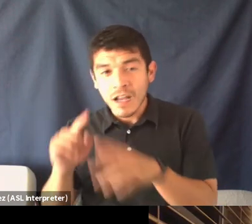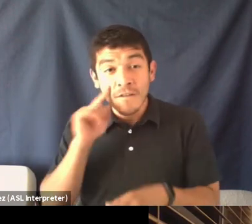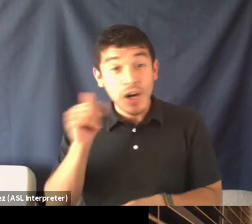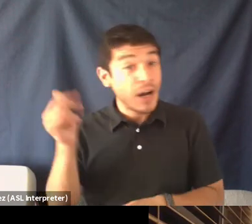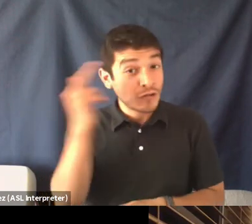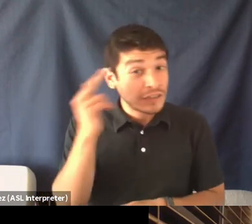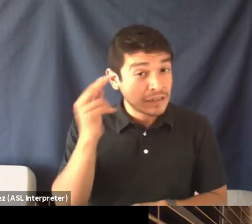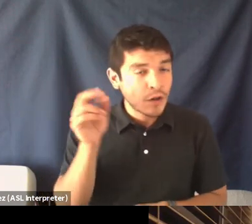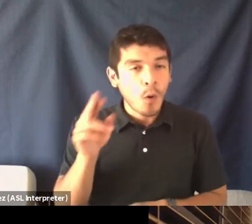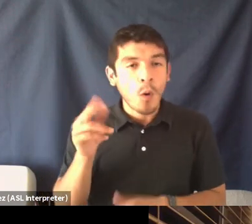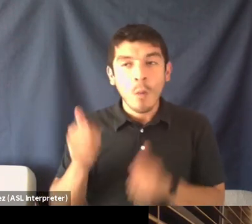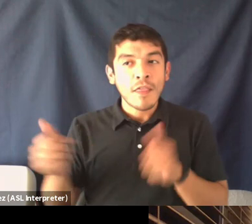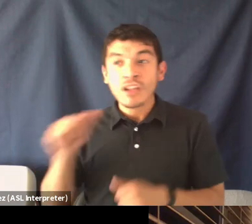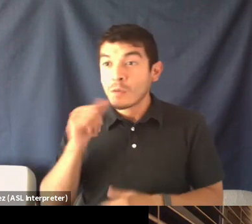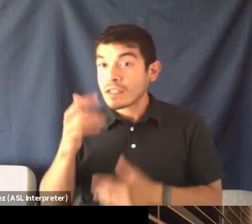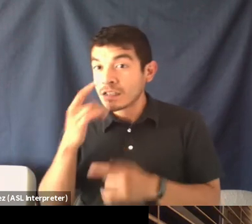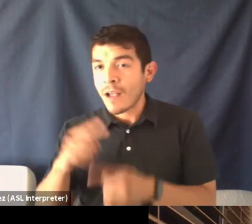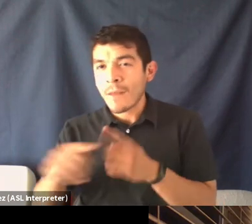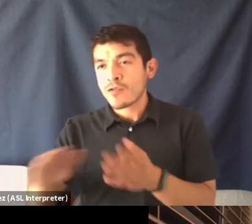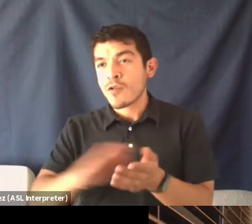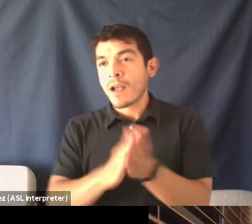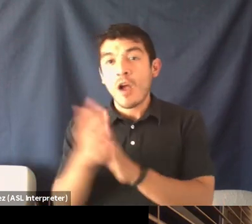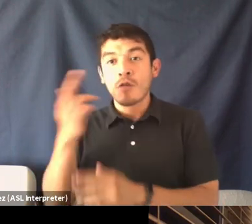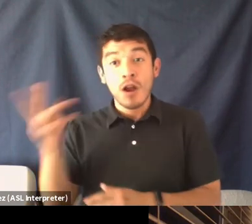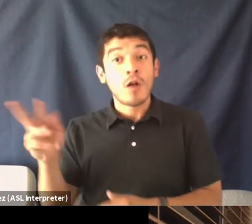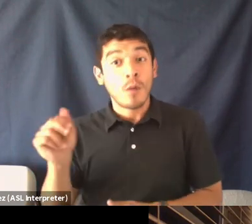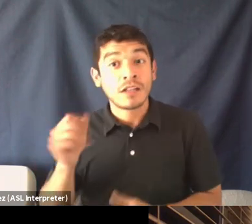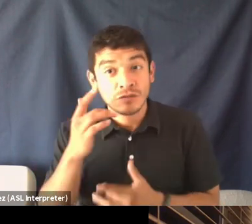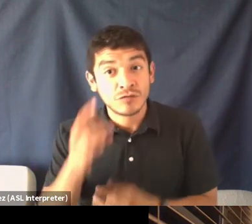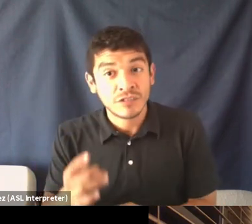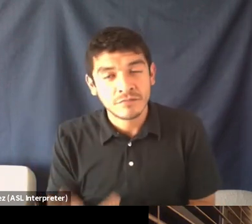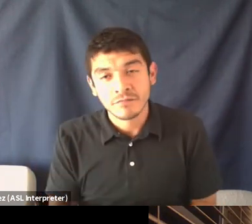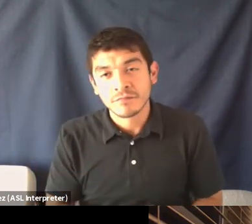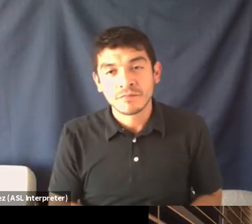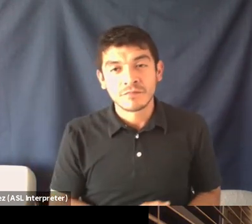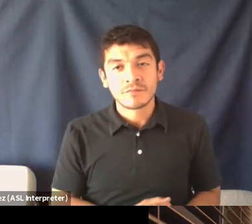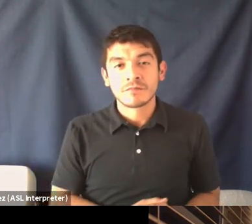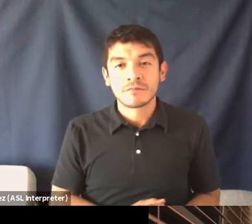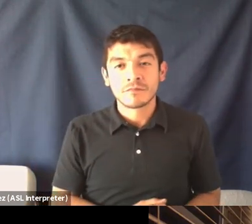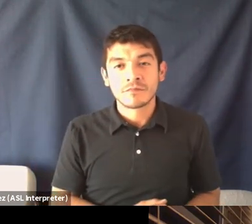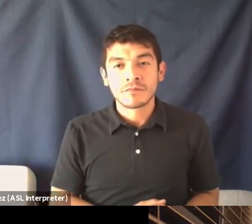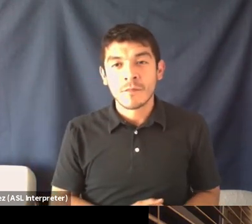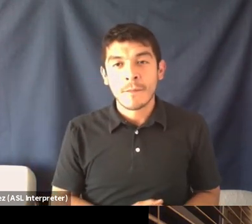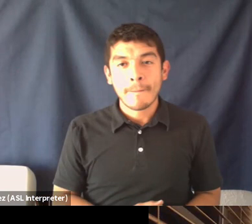or whether she wasn't interesting but you began to realize that she was. I think, that's a great question.